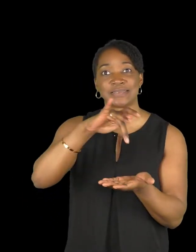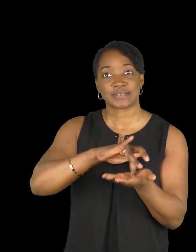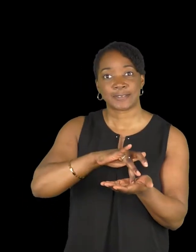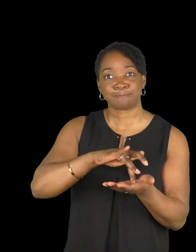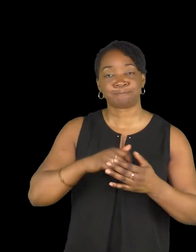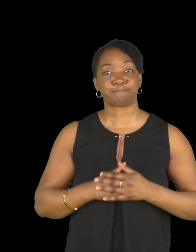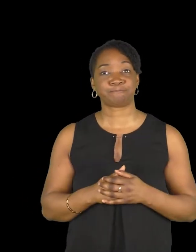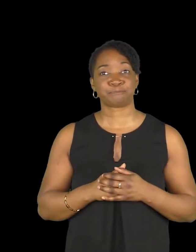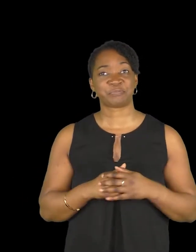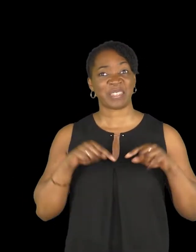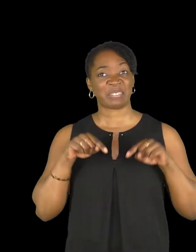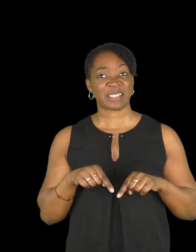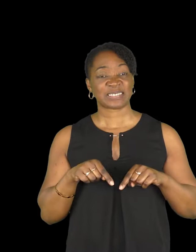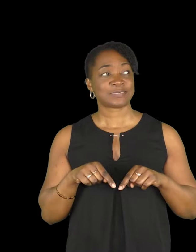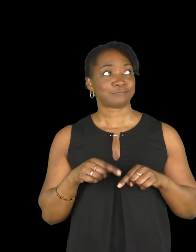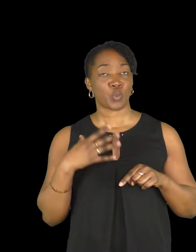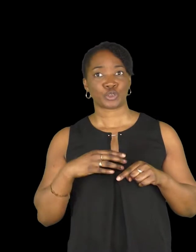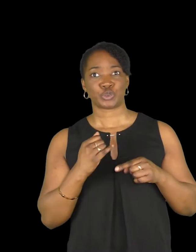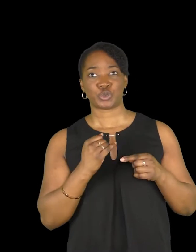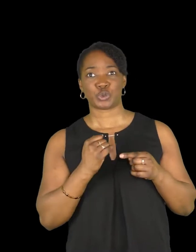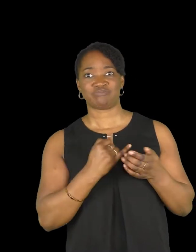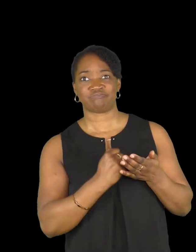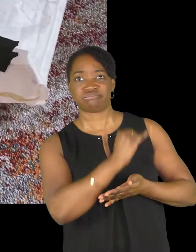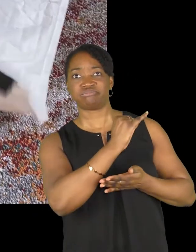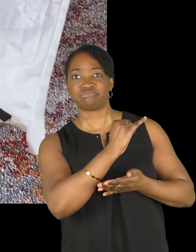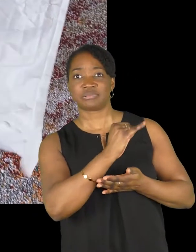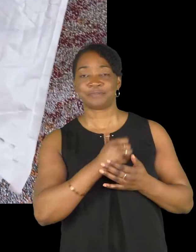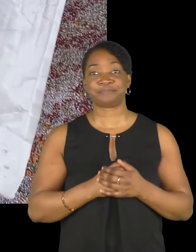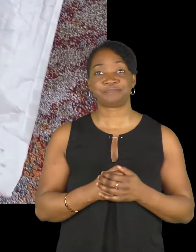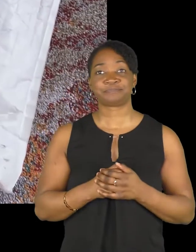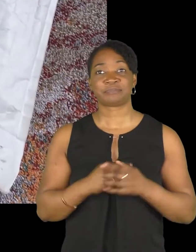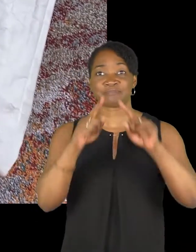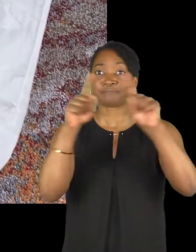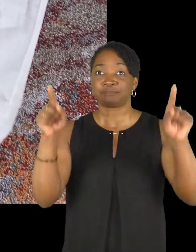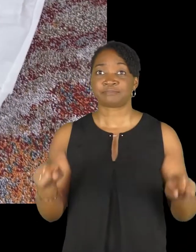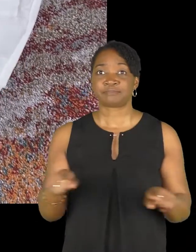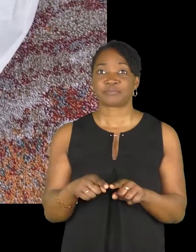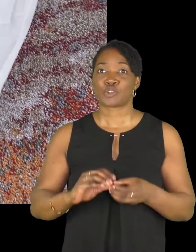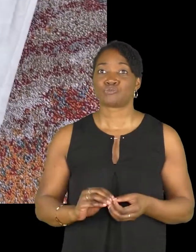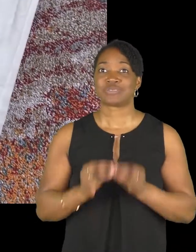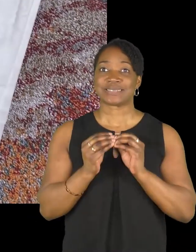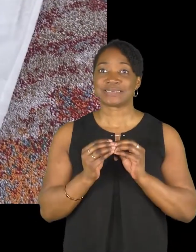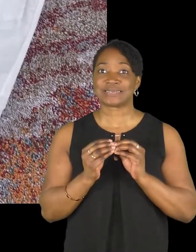and I guess this broader sense of resistance around that. So I created this map that was